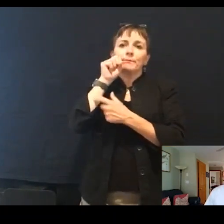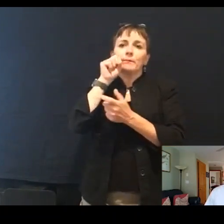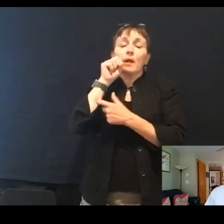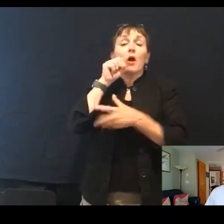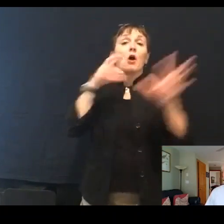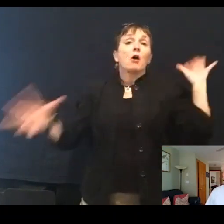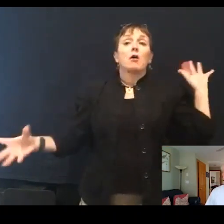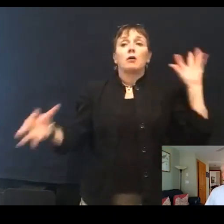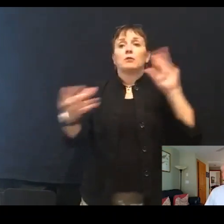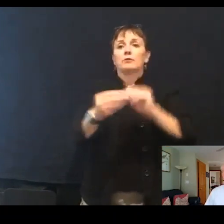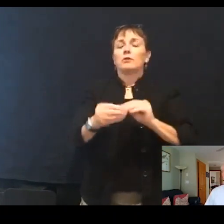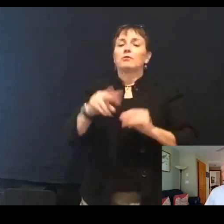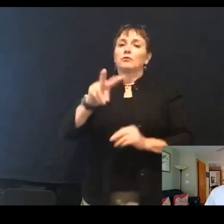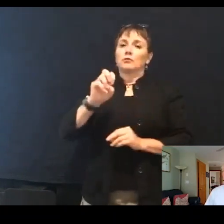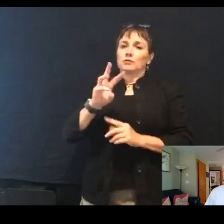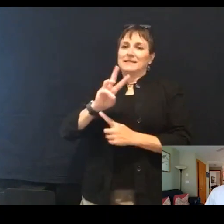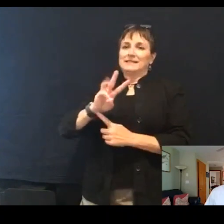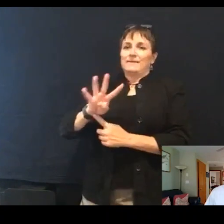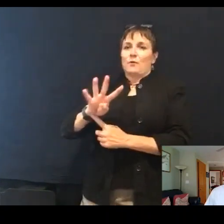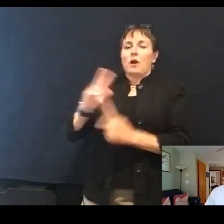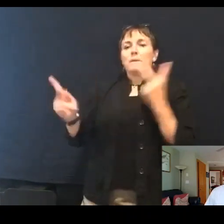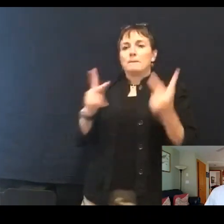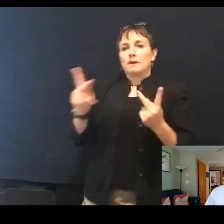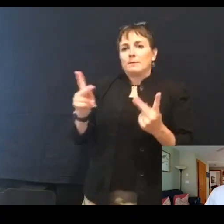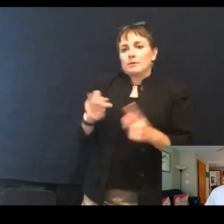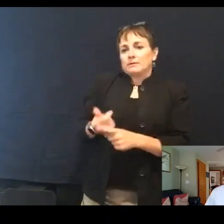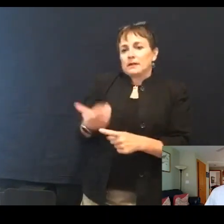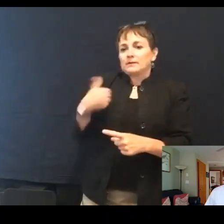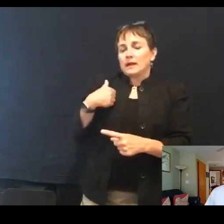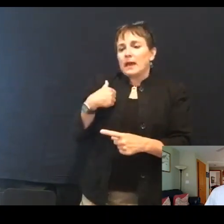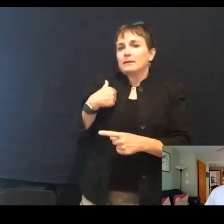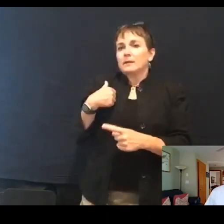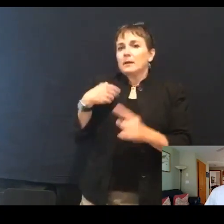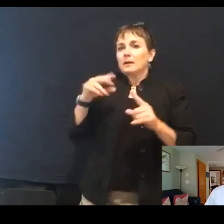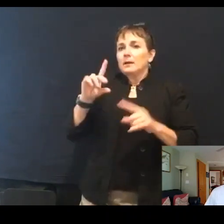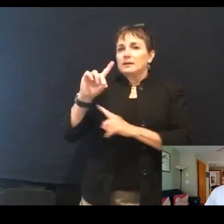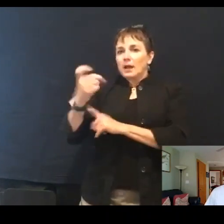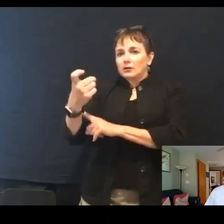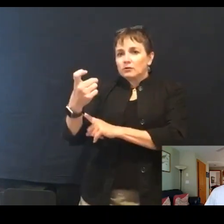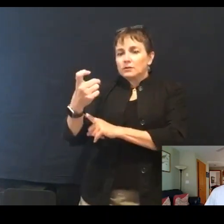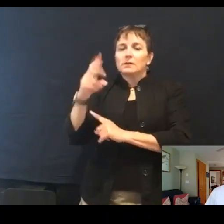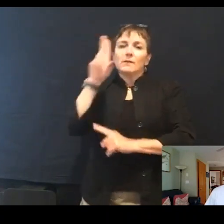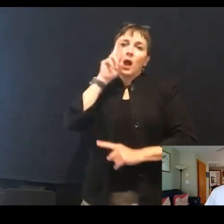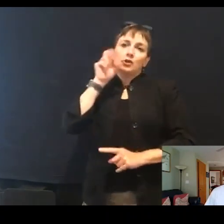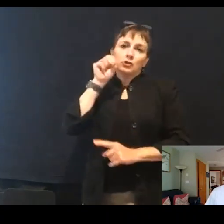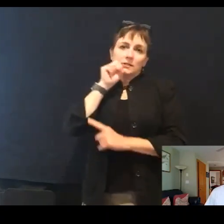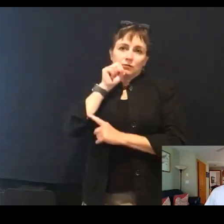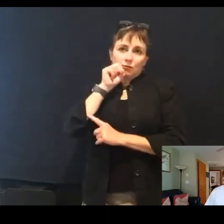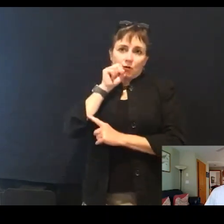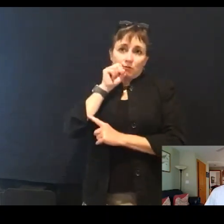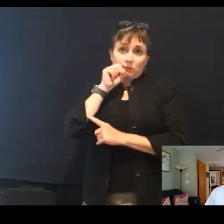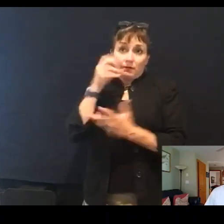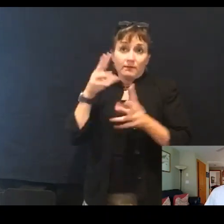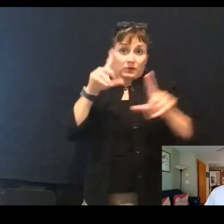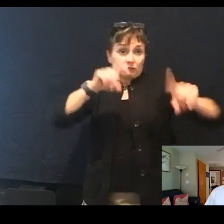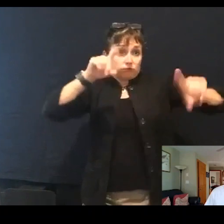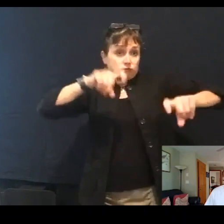Well, we had 264 people who had a clinical diagnosis of Usher syndrome who were tested.